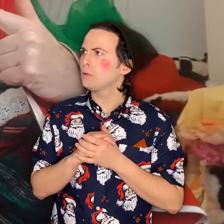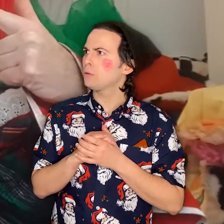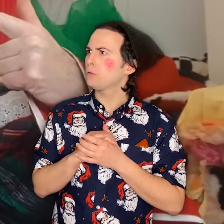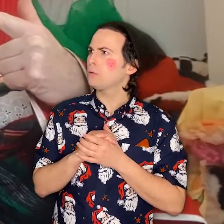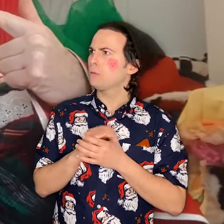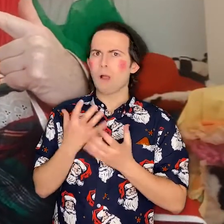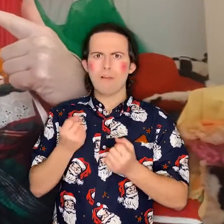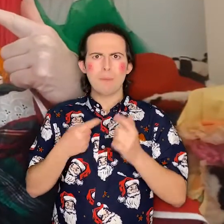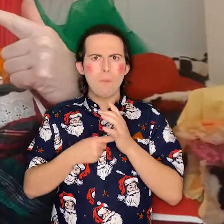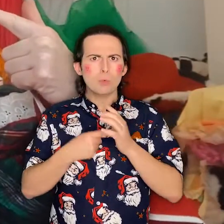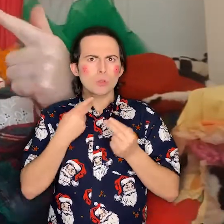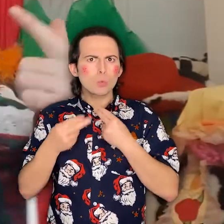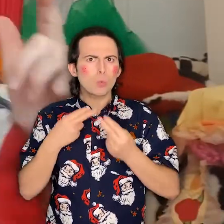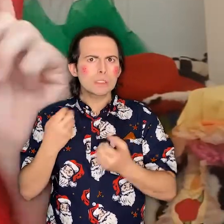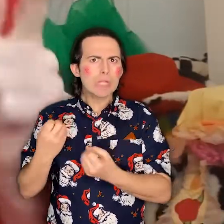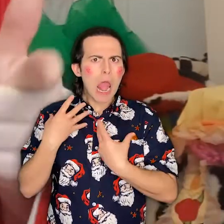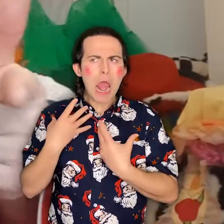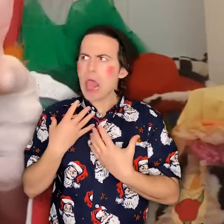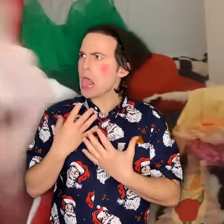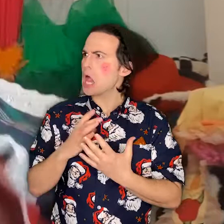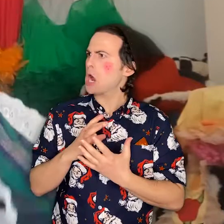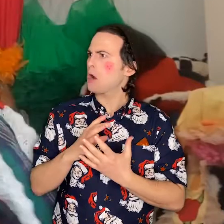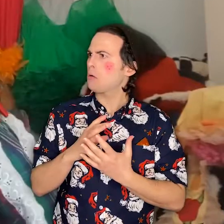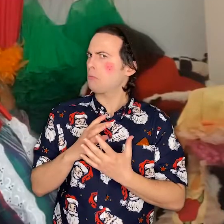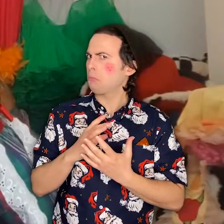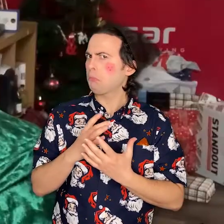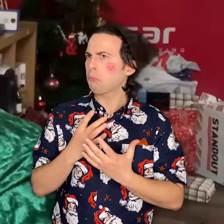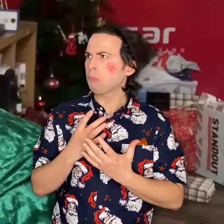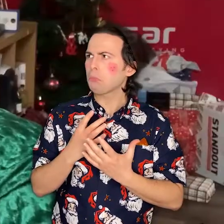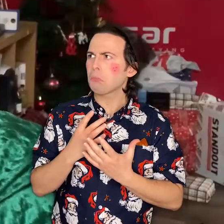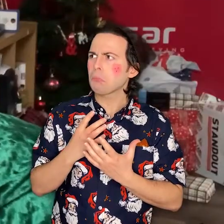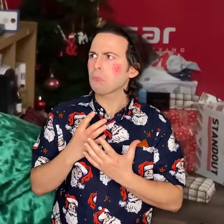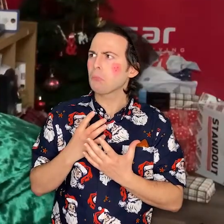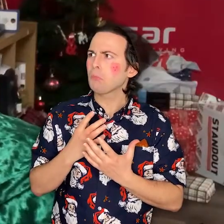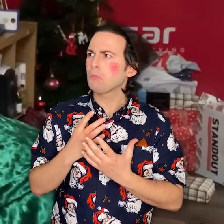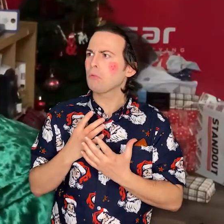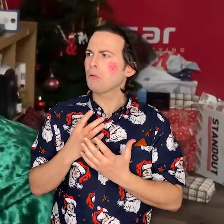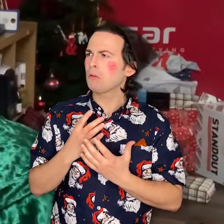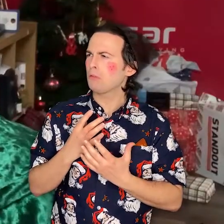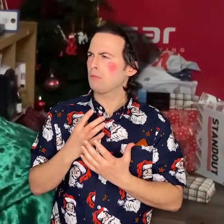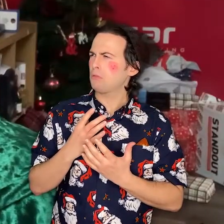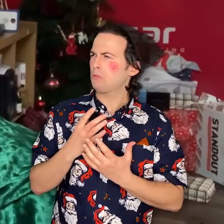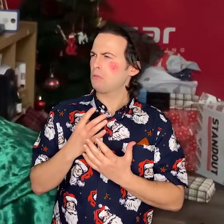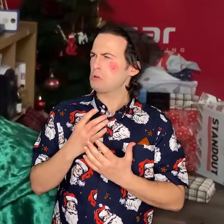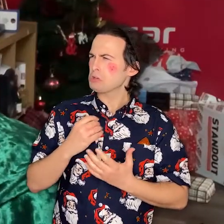some very important news to tell you. Cyndi – Scotland beating Serbia was all